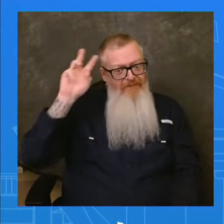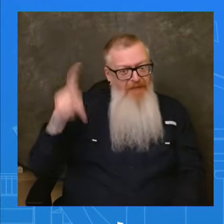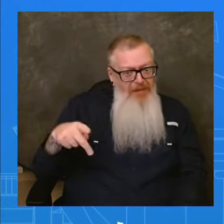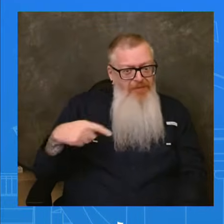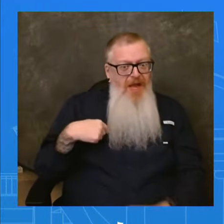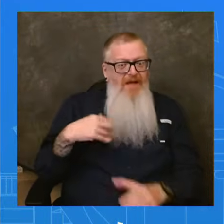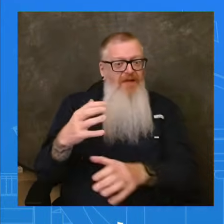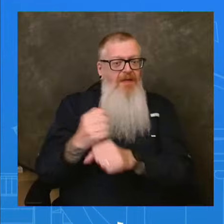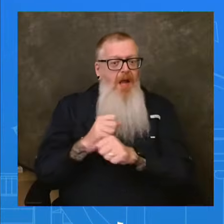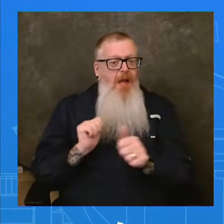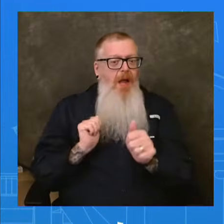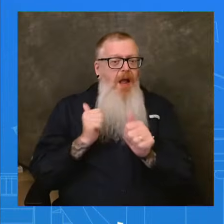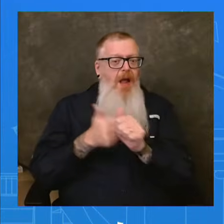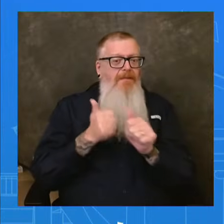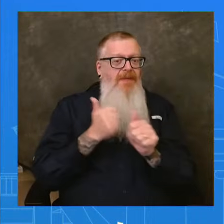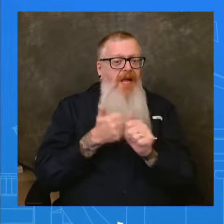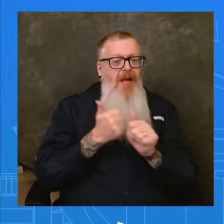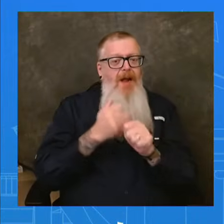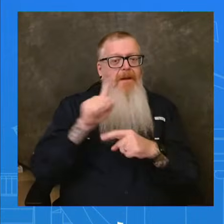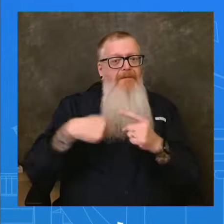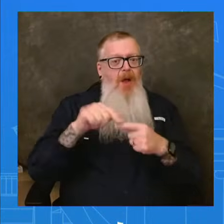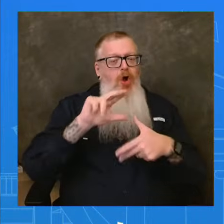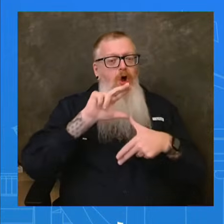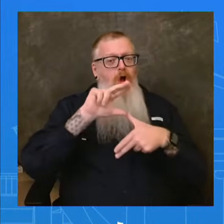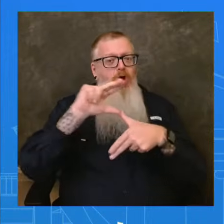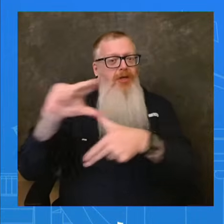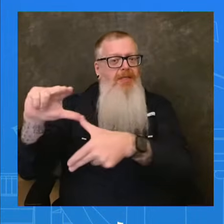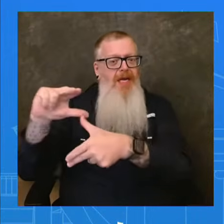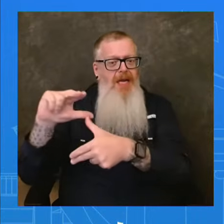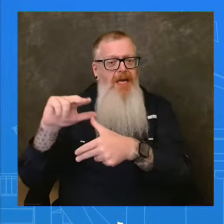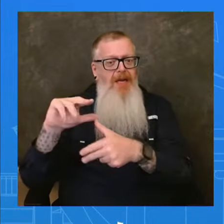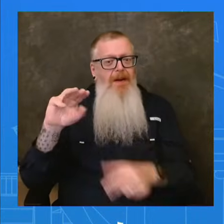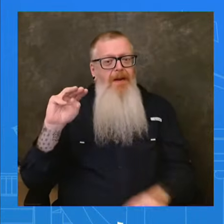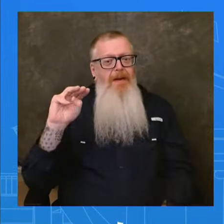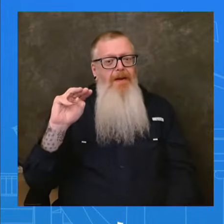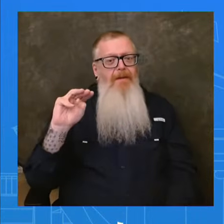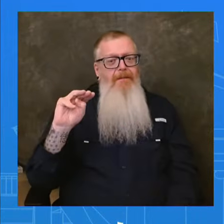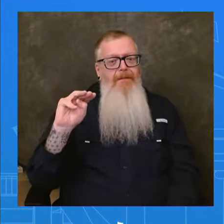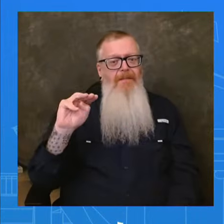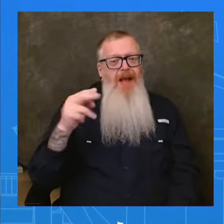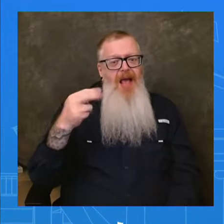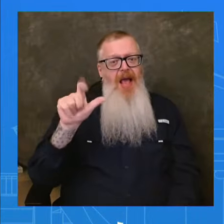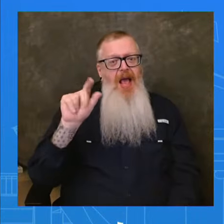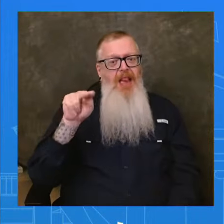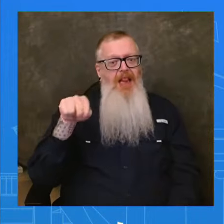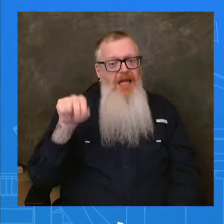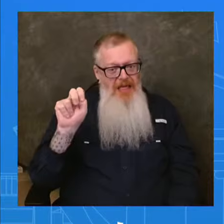Under their leadership, FEMA has provided $344 million in direct assistance to survivors,